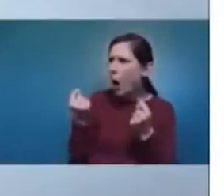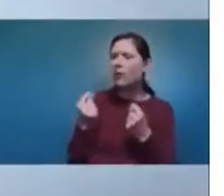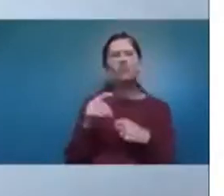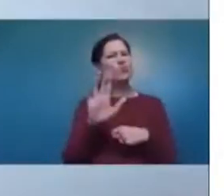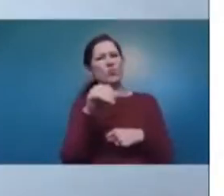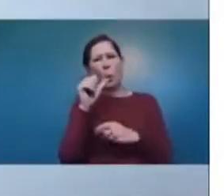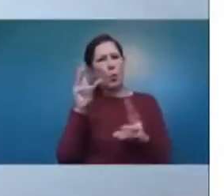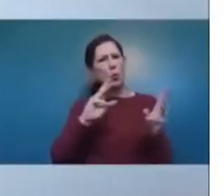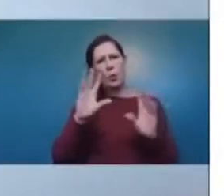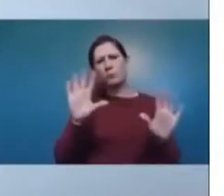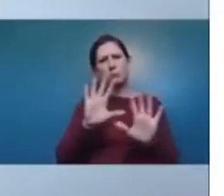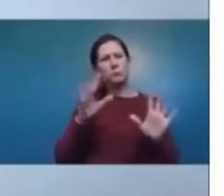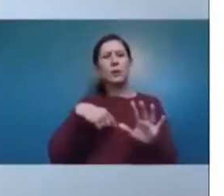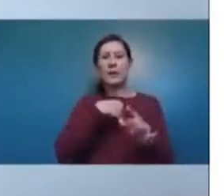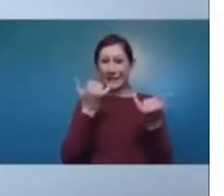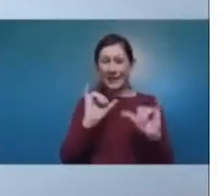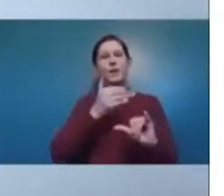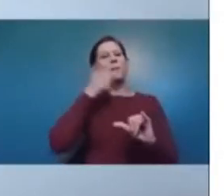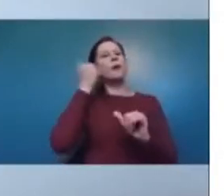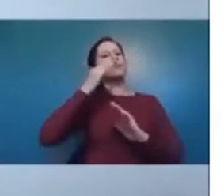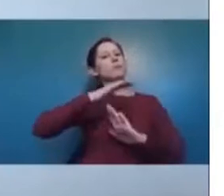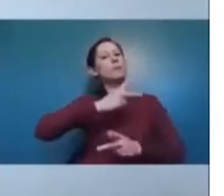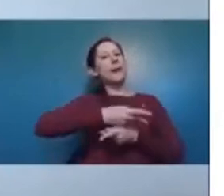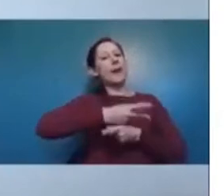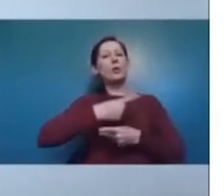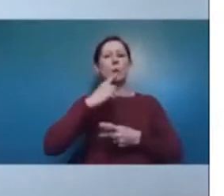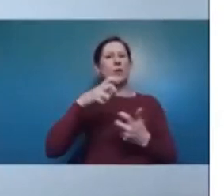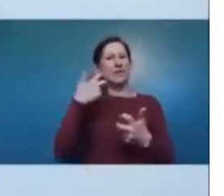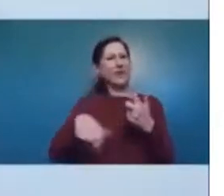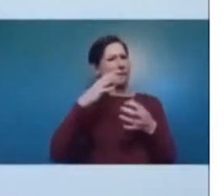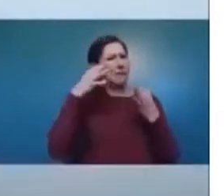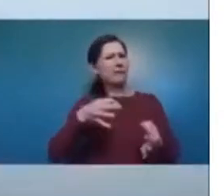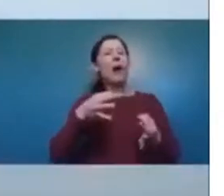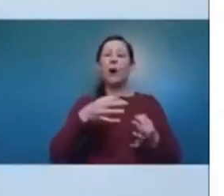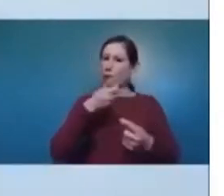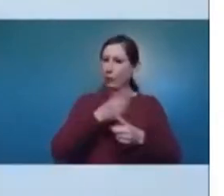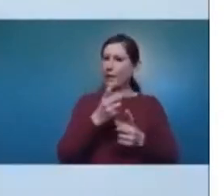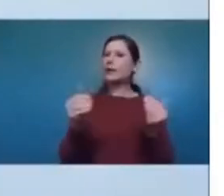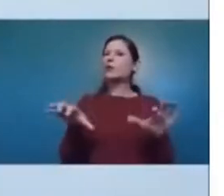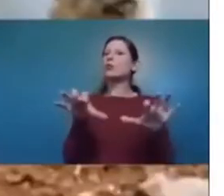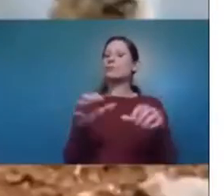Prairie Dog Leader: Hey, don't worry. We're still getting the best care. It was a tough call but it's the right thing to do.